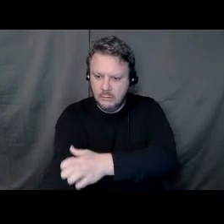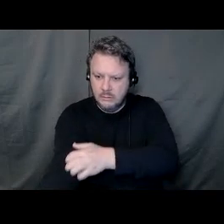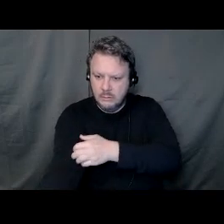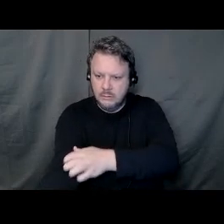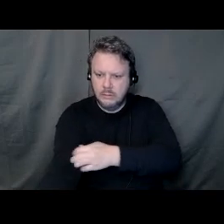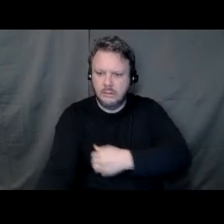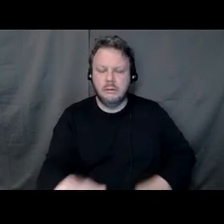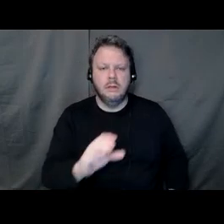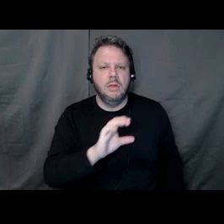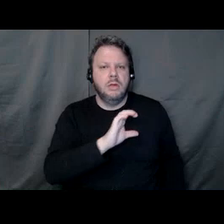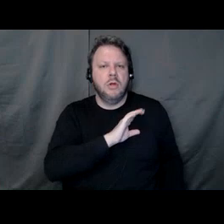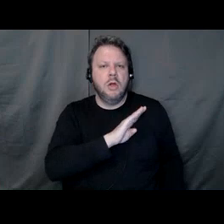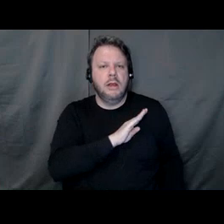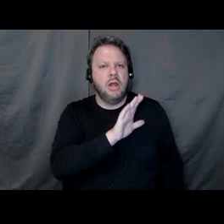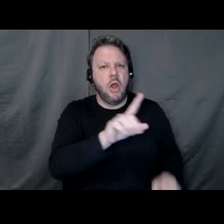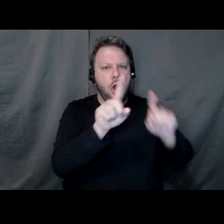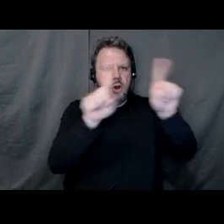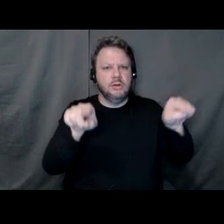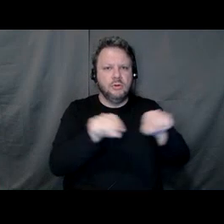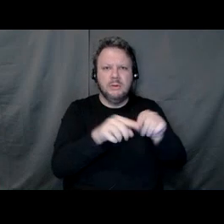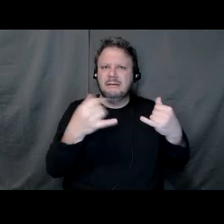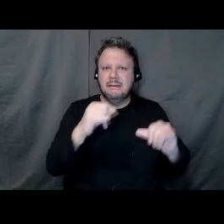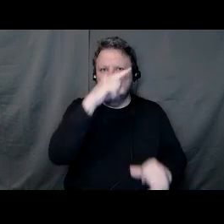And Carlene, her screen is still black.